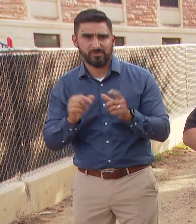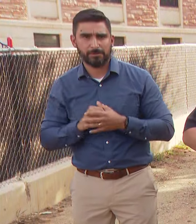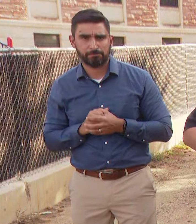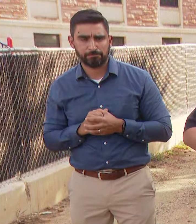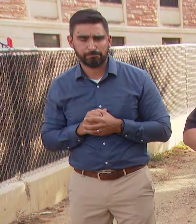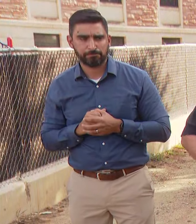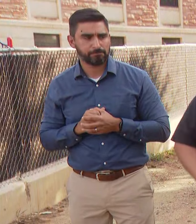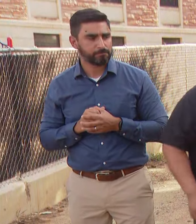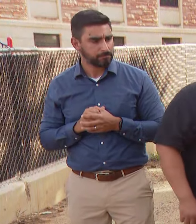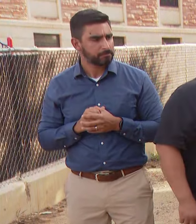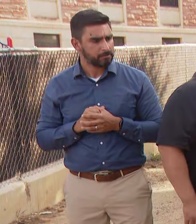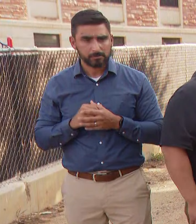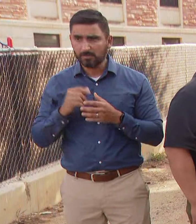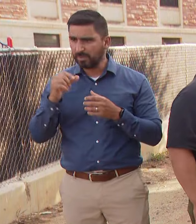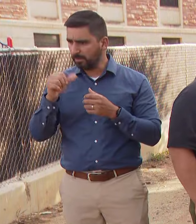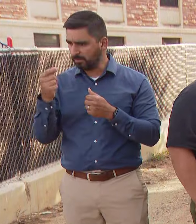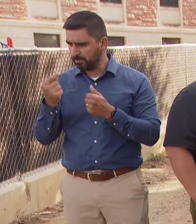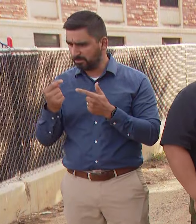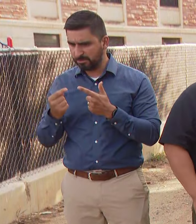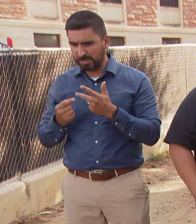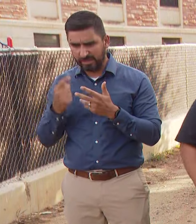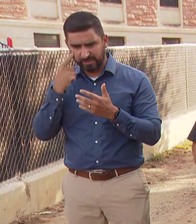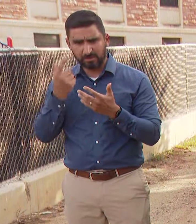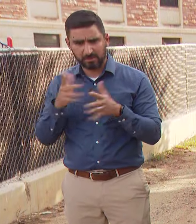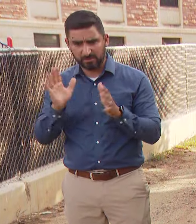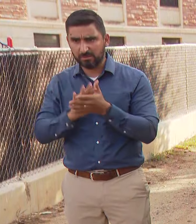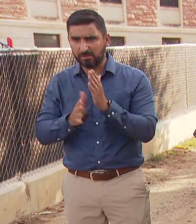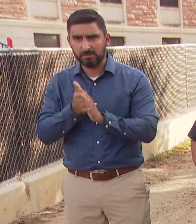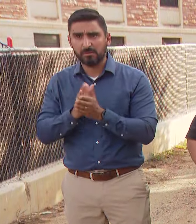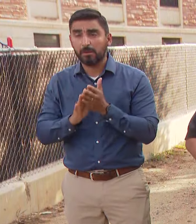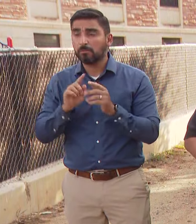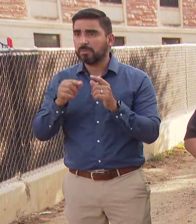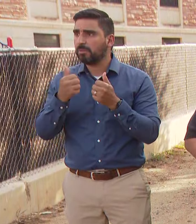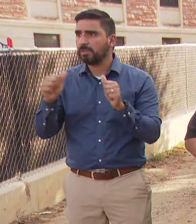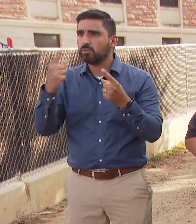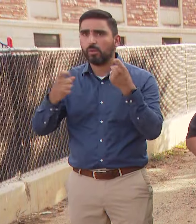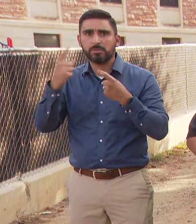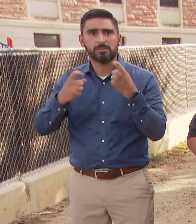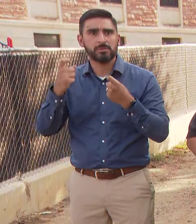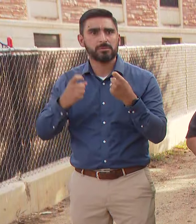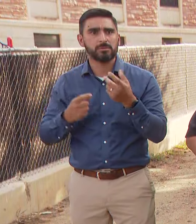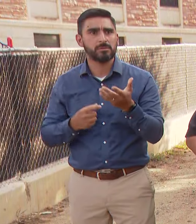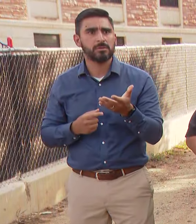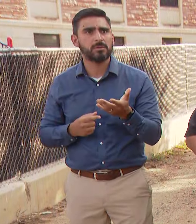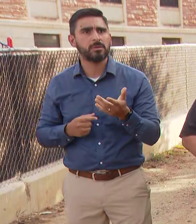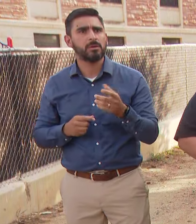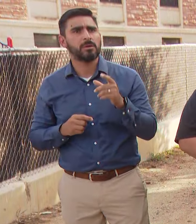uh I think that covers pretty much everything today. Are there any other remaining questions before we close out? So with Governor